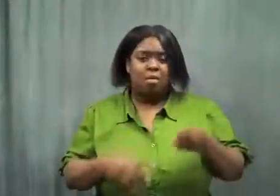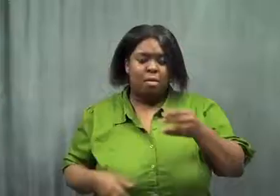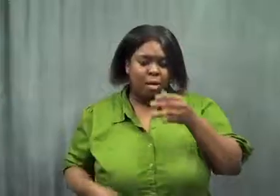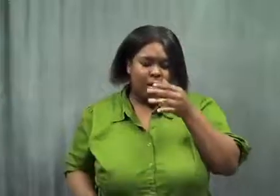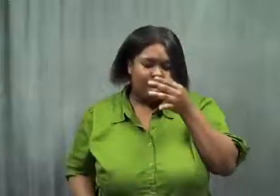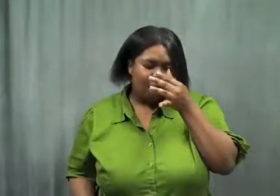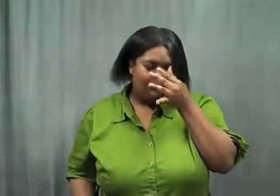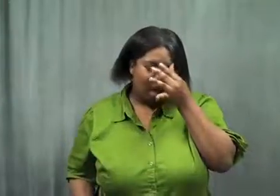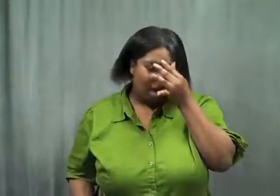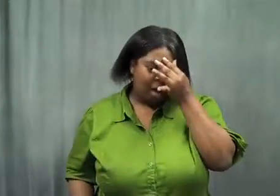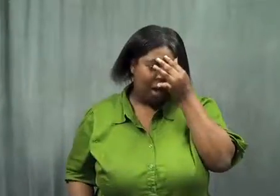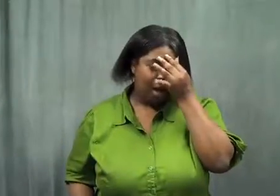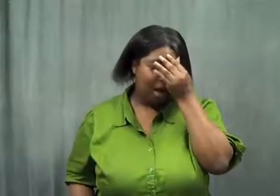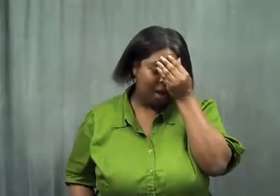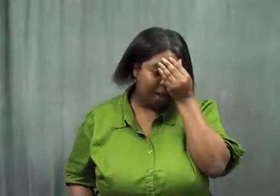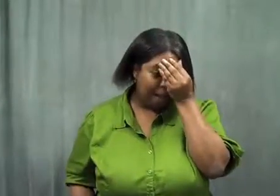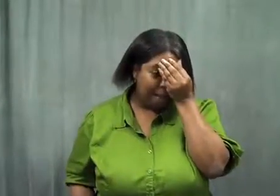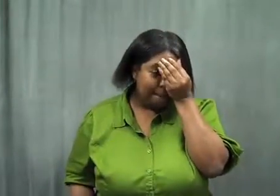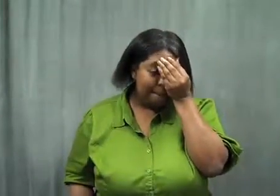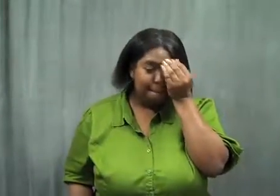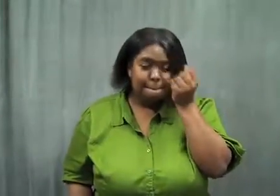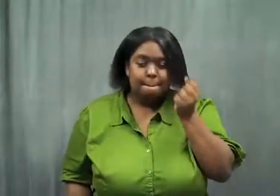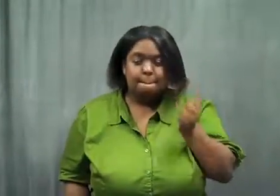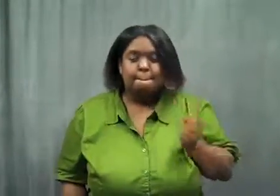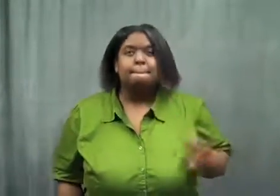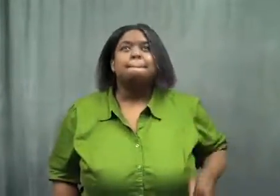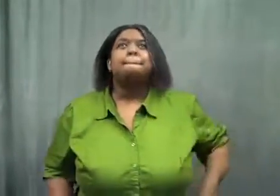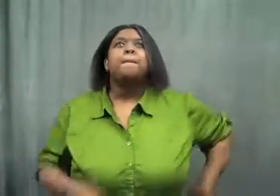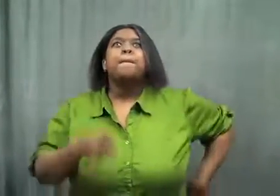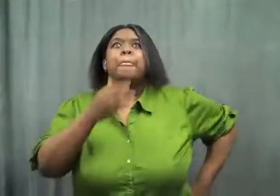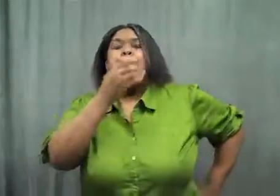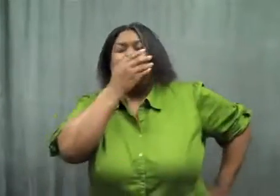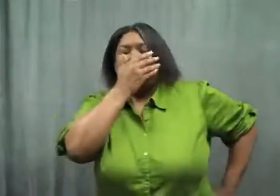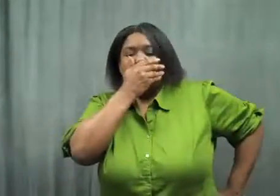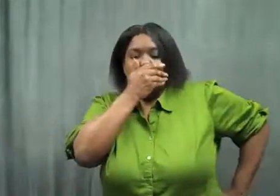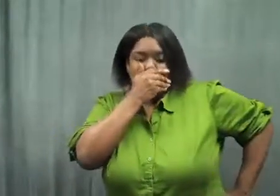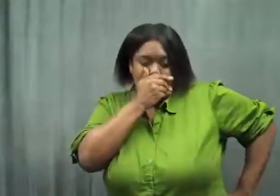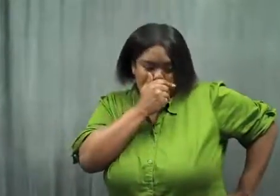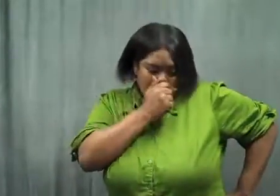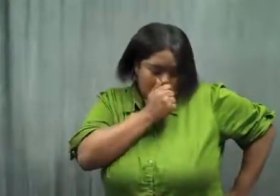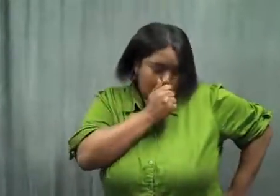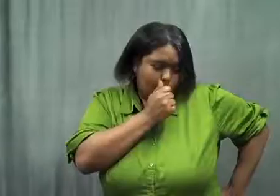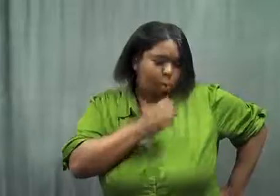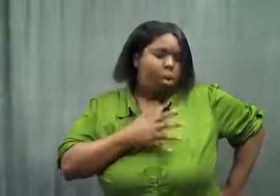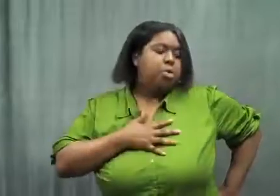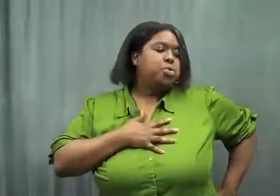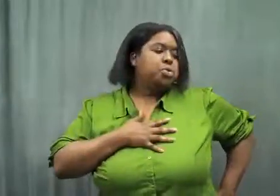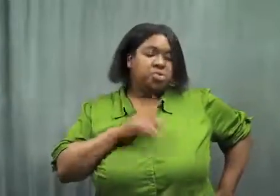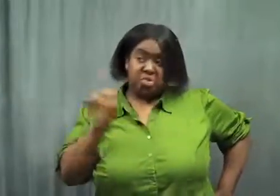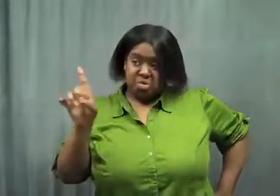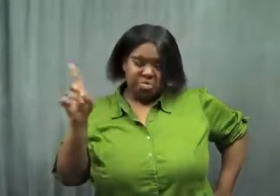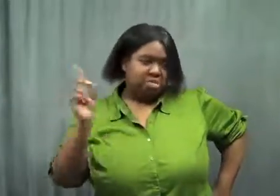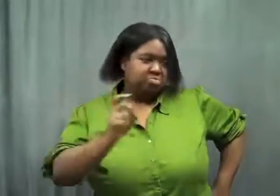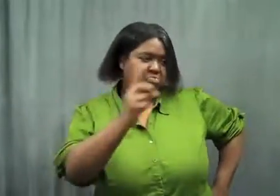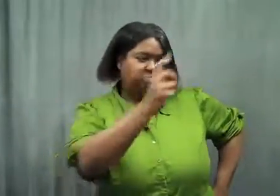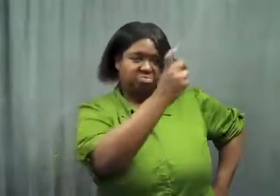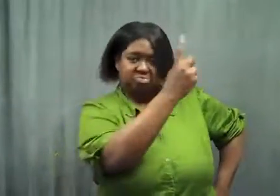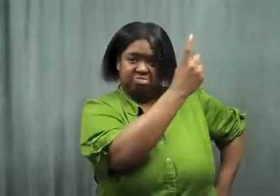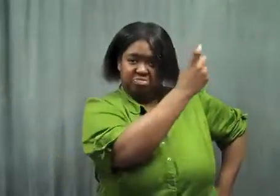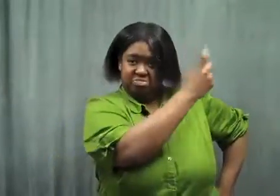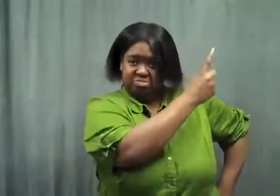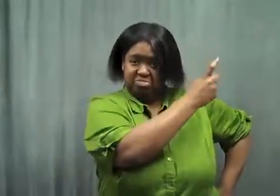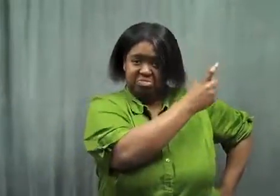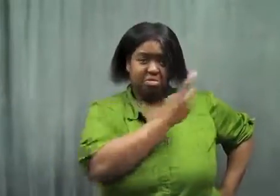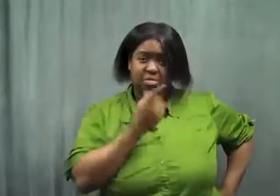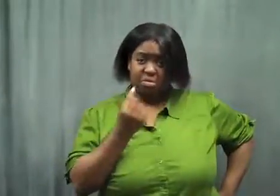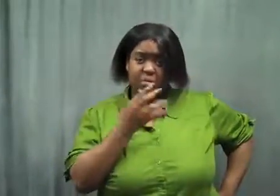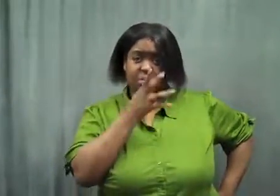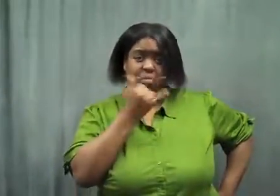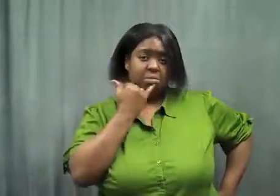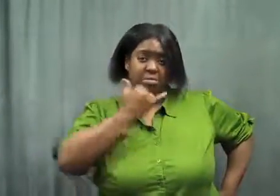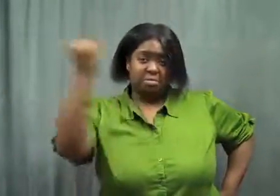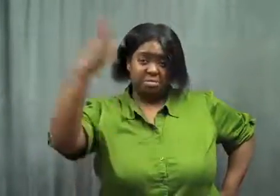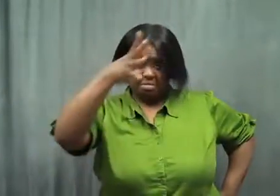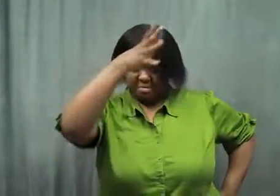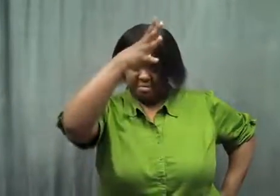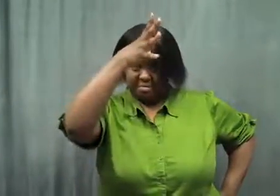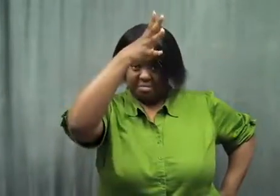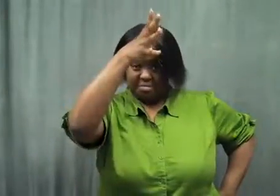She thought, "Oh my." and left. She called Dad.